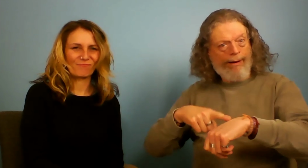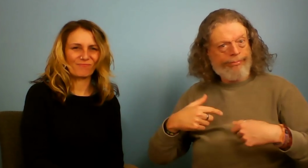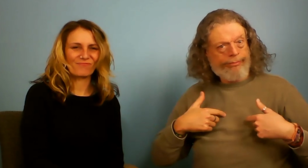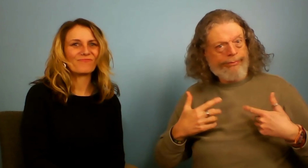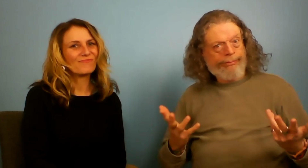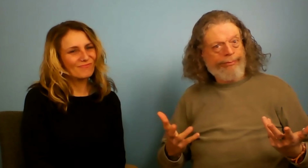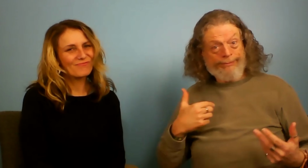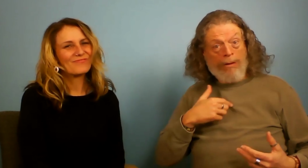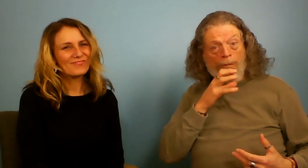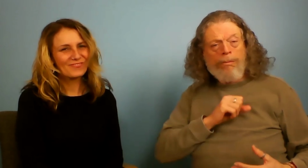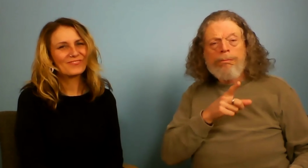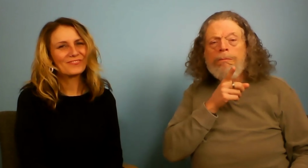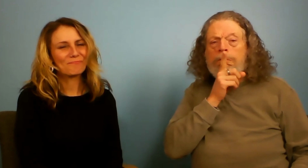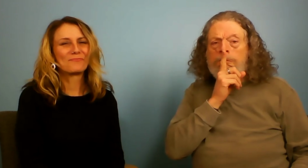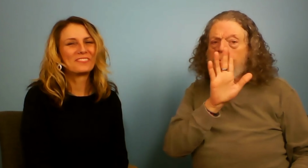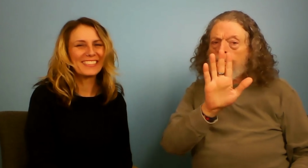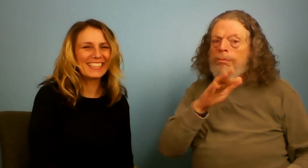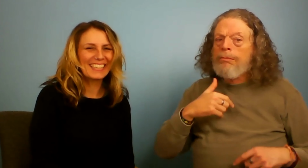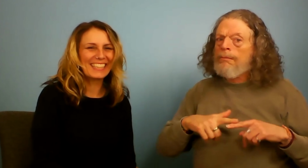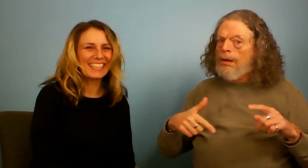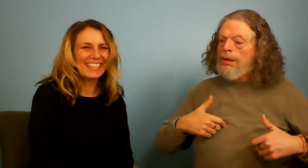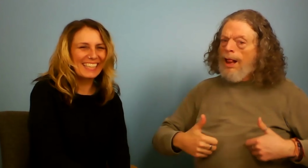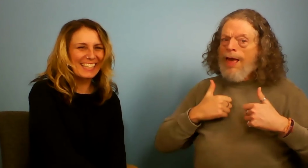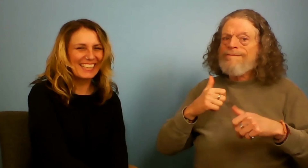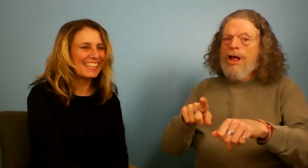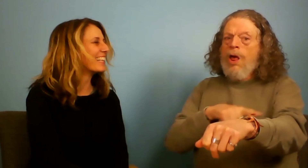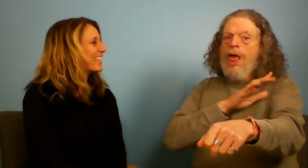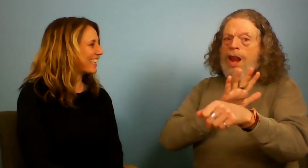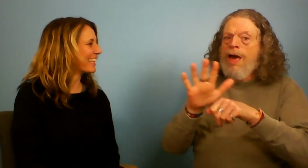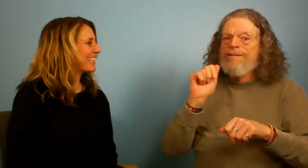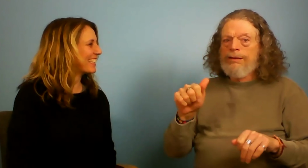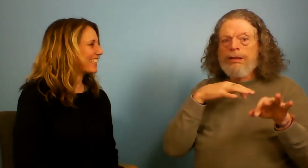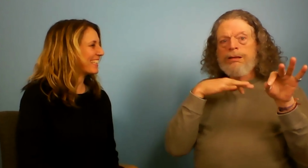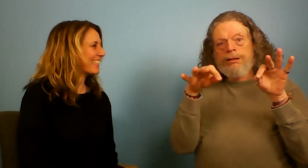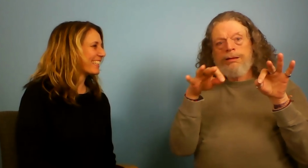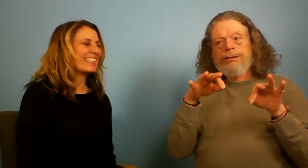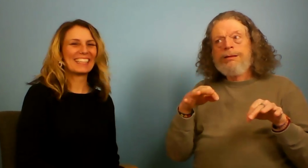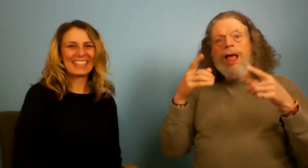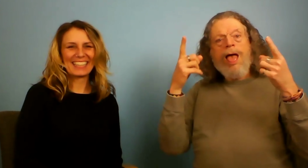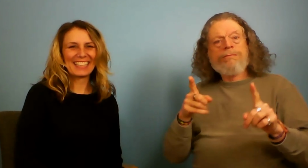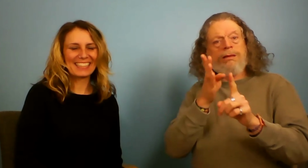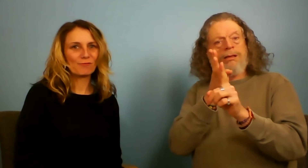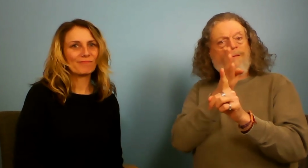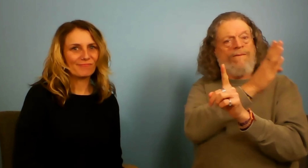a long time. I am not going to say my age but I've had a long life and long enough to explain